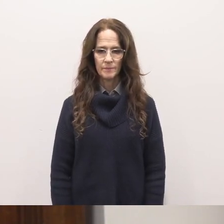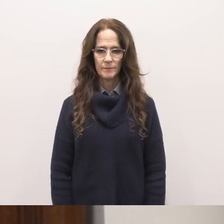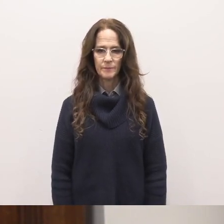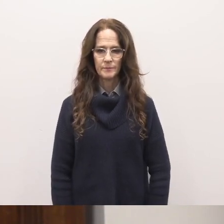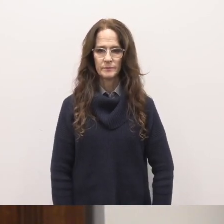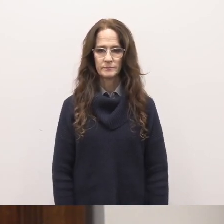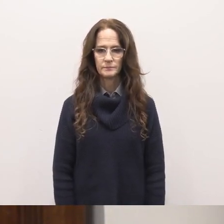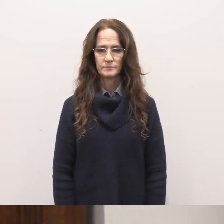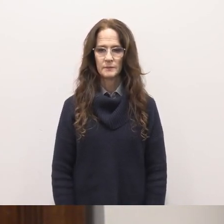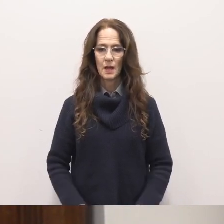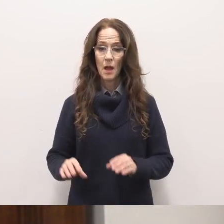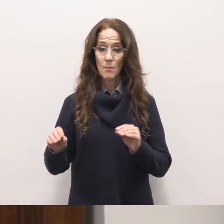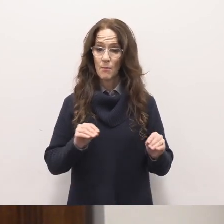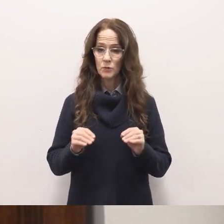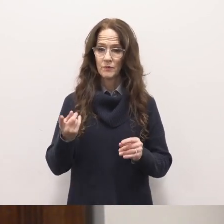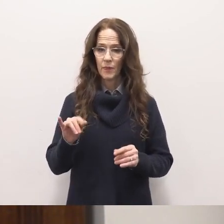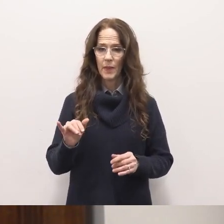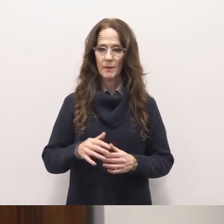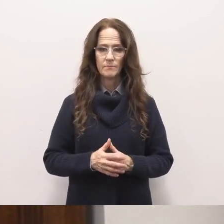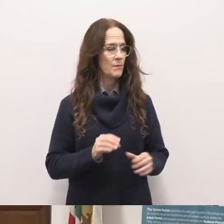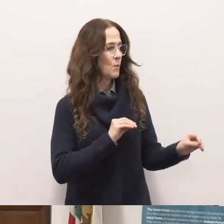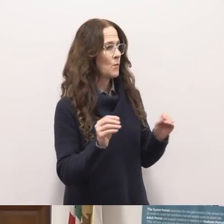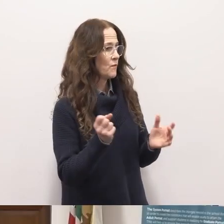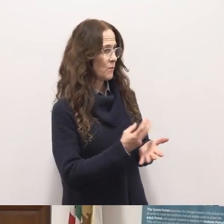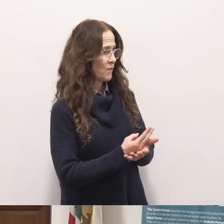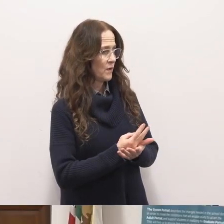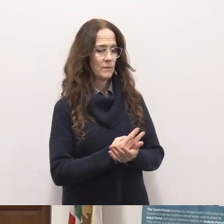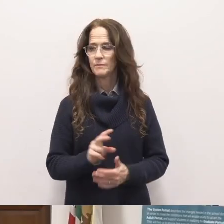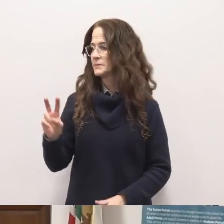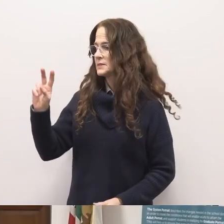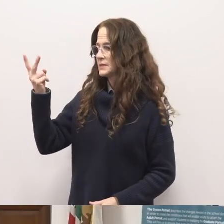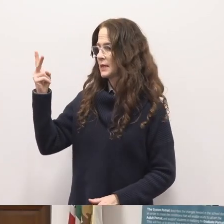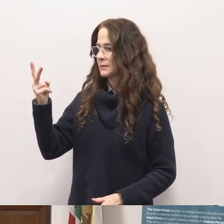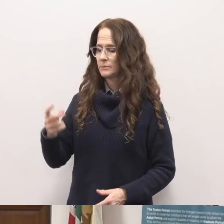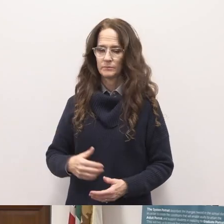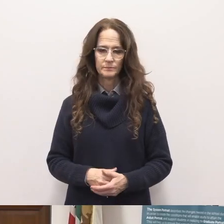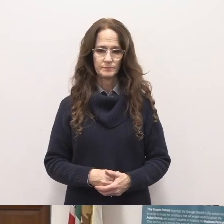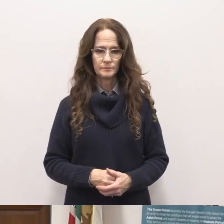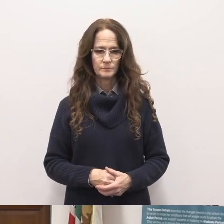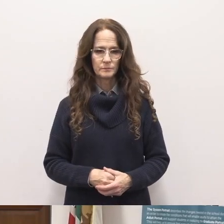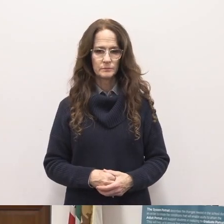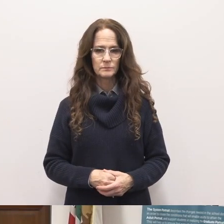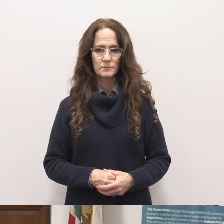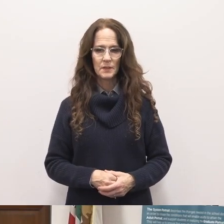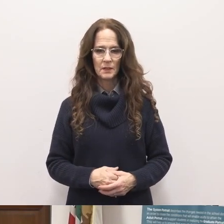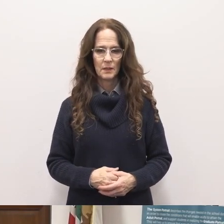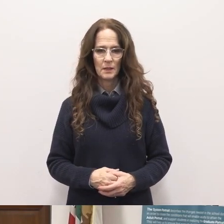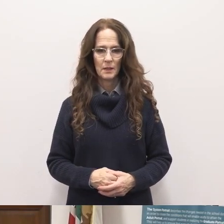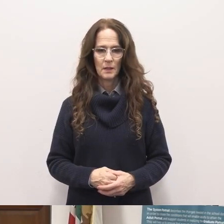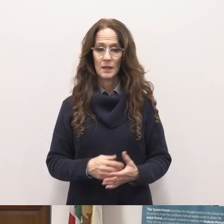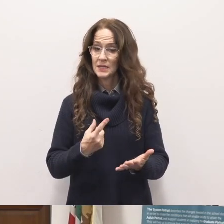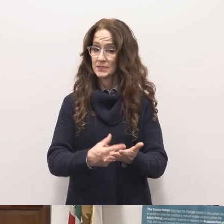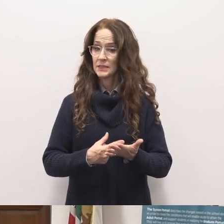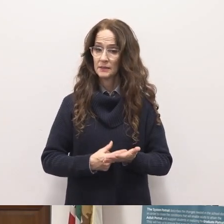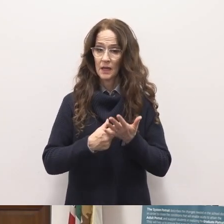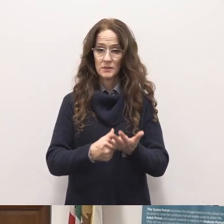We need a motion for that. - Move approval. Second. Is there any discussion on the agenda?